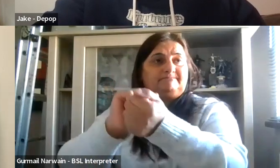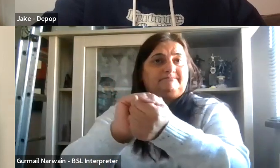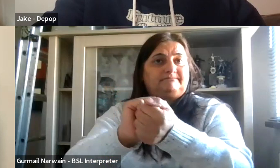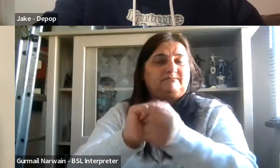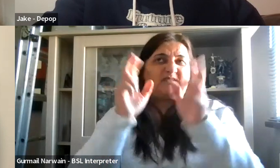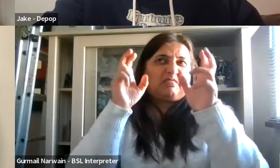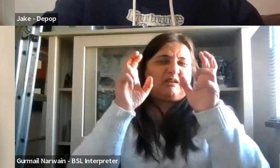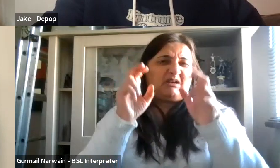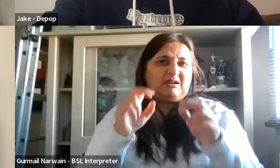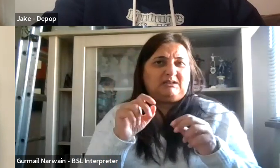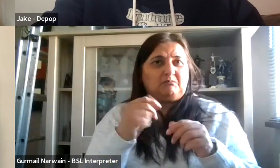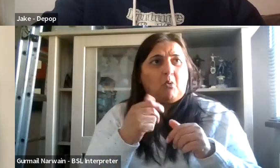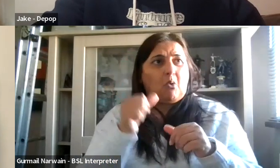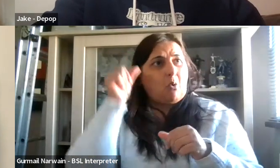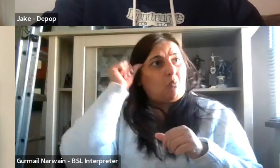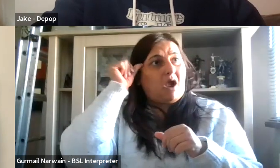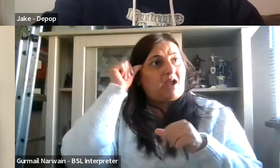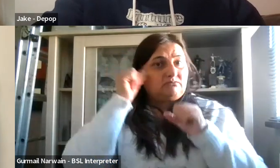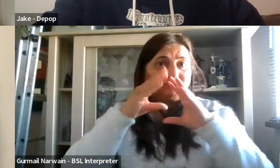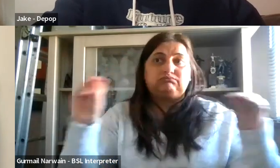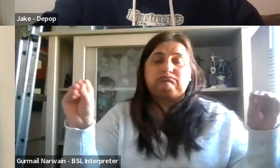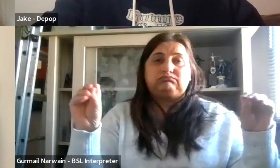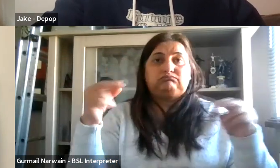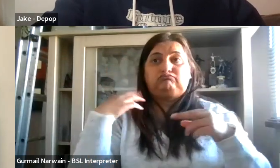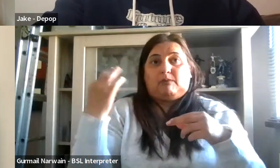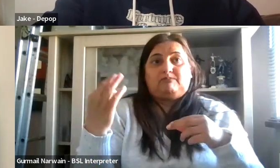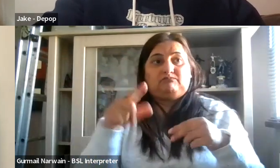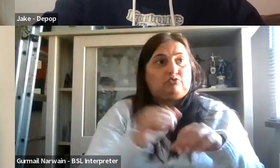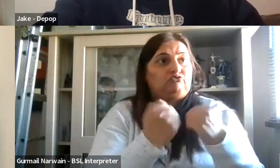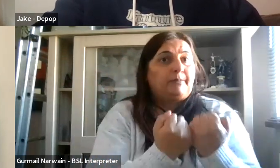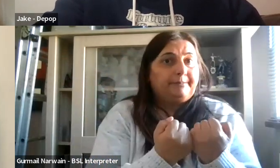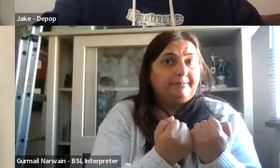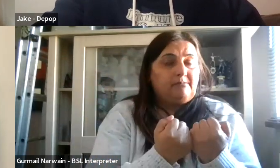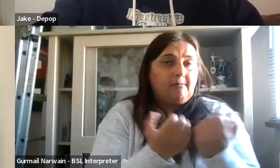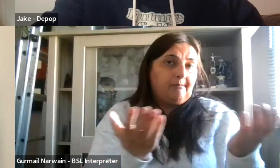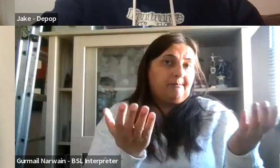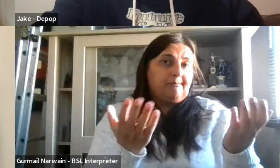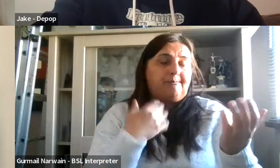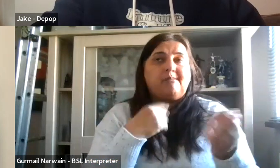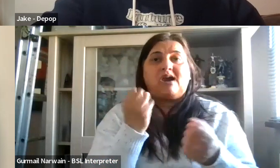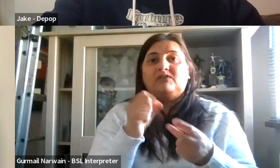or just raising awareness even, and representation of that group so we've got 2 official, if